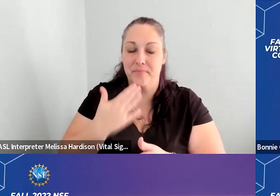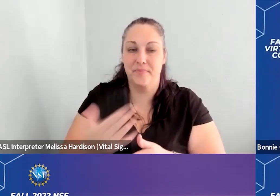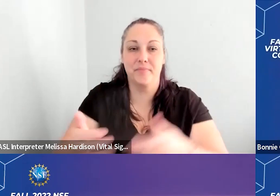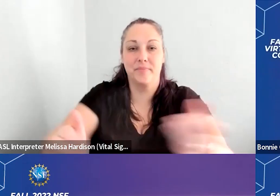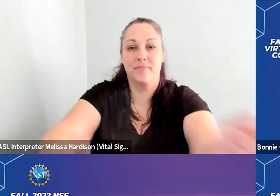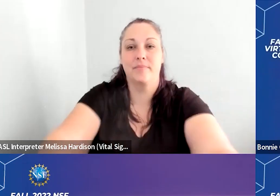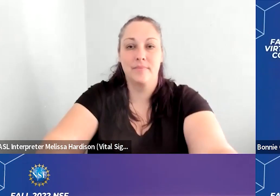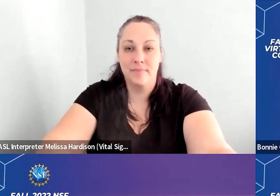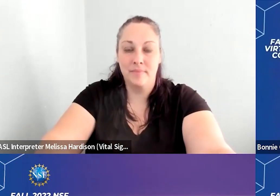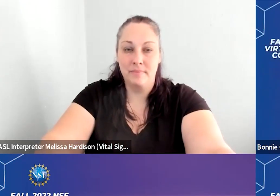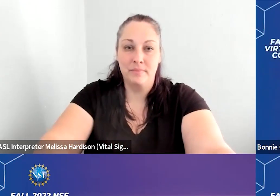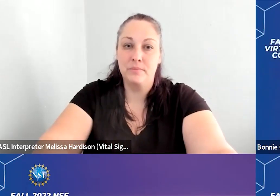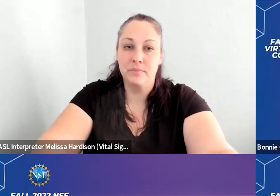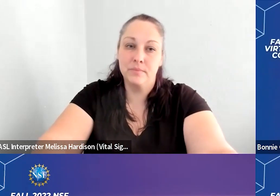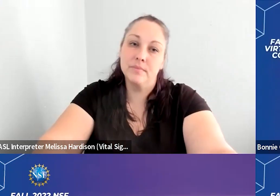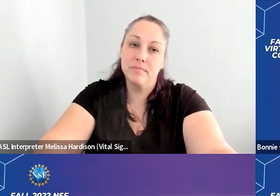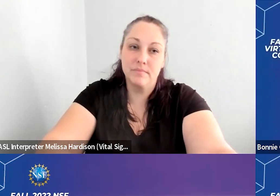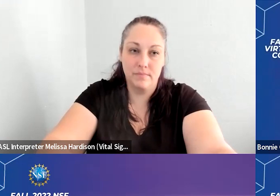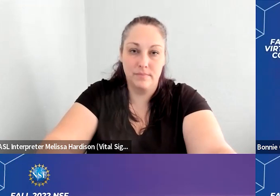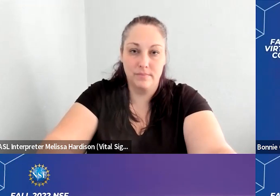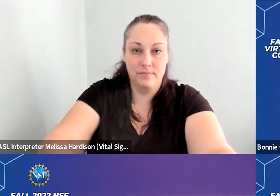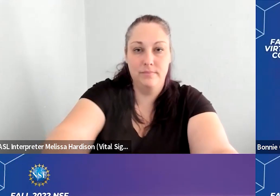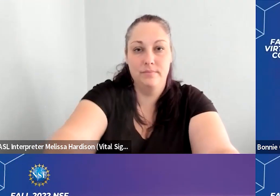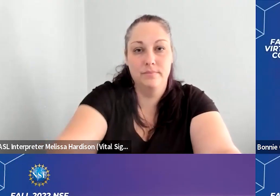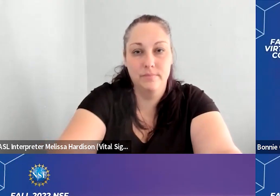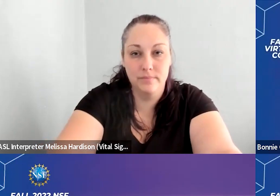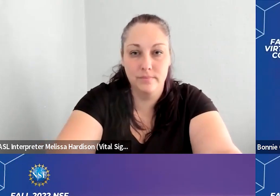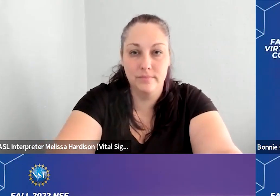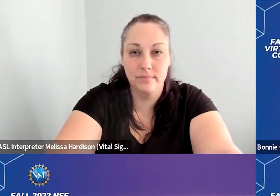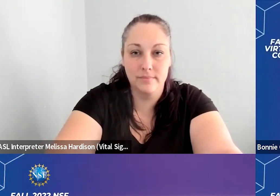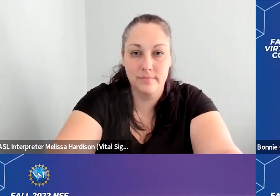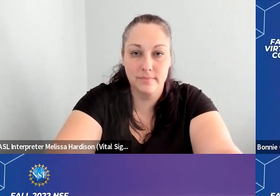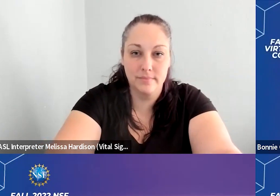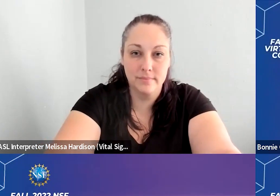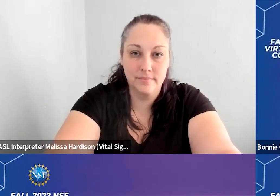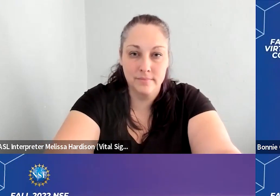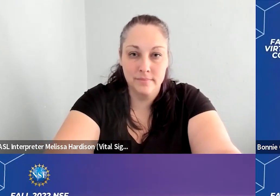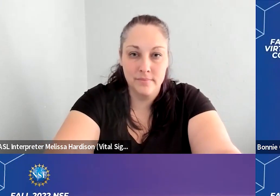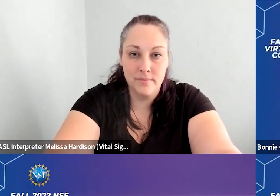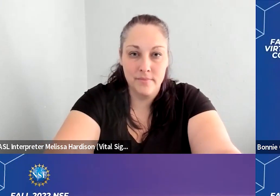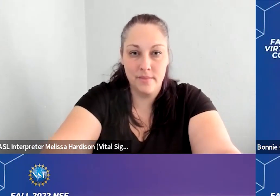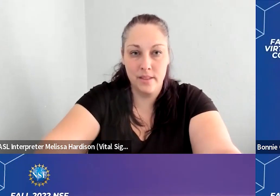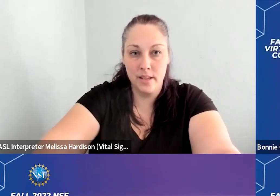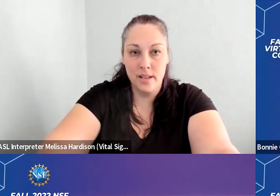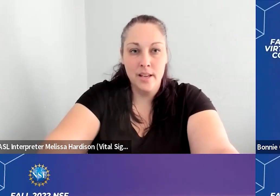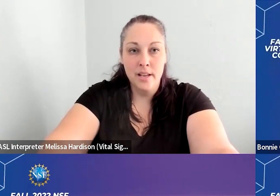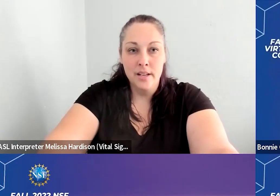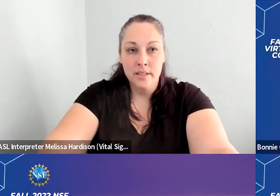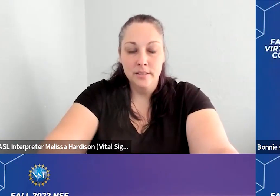Alright. So Jana has a question, and I think I'm going to answer this.